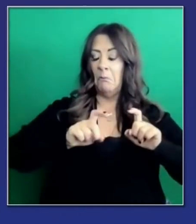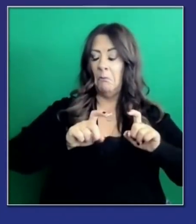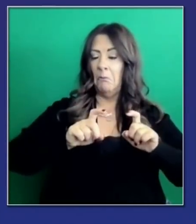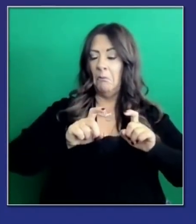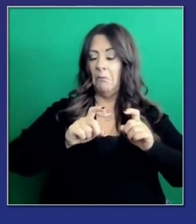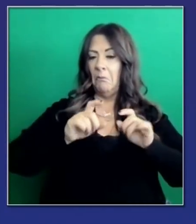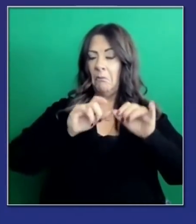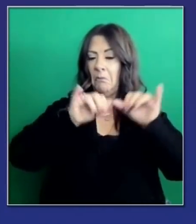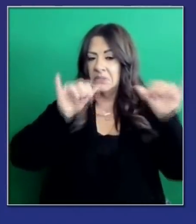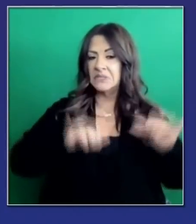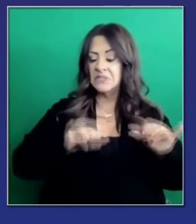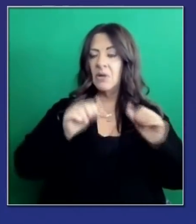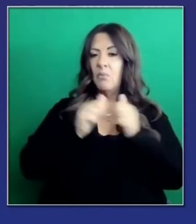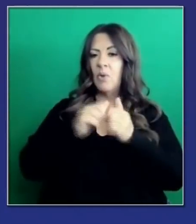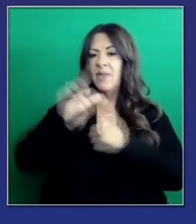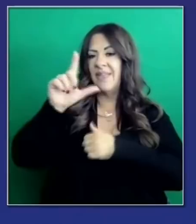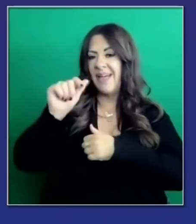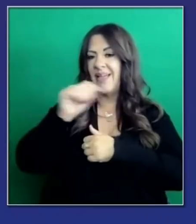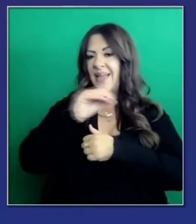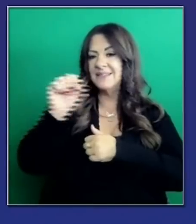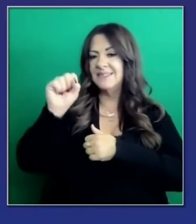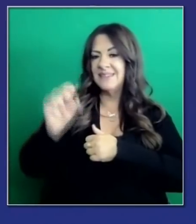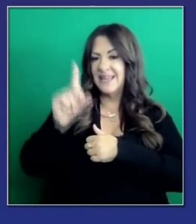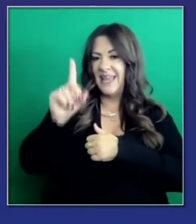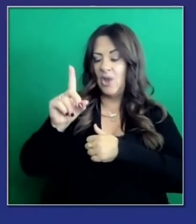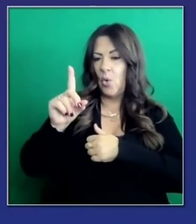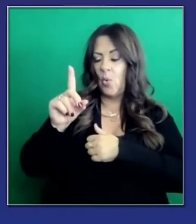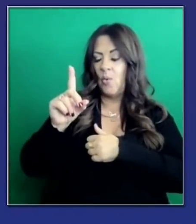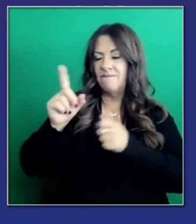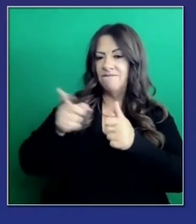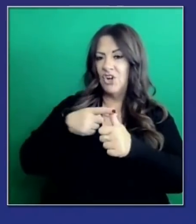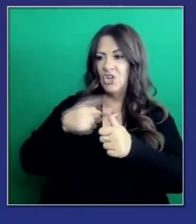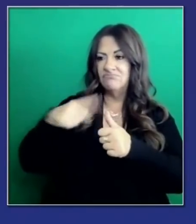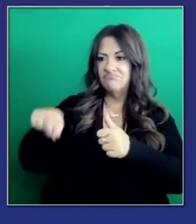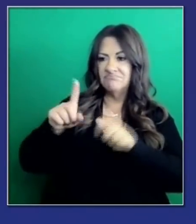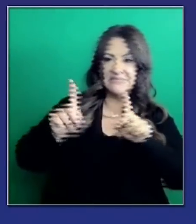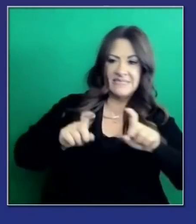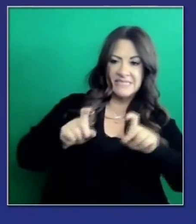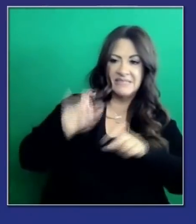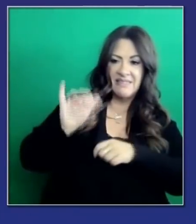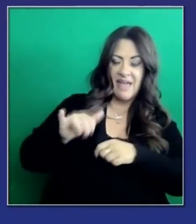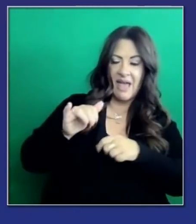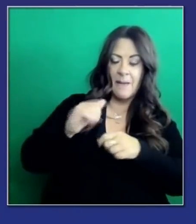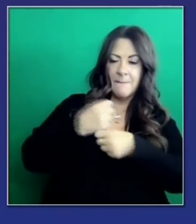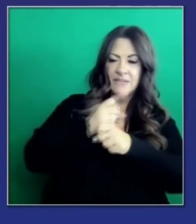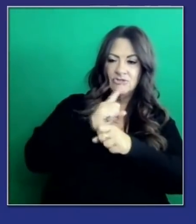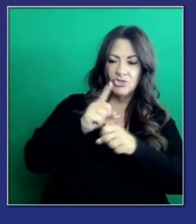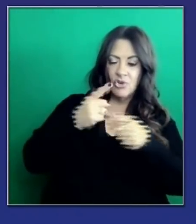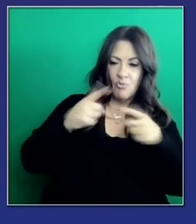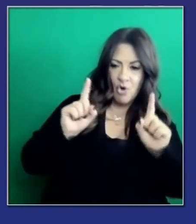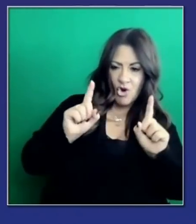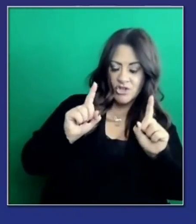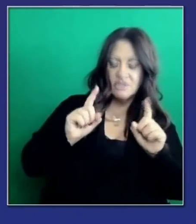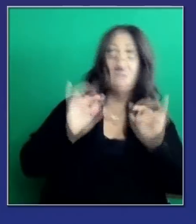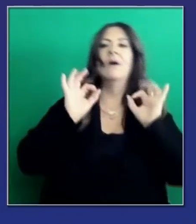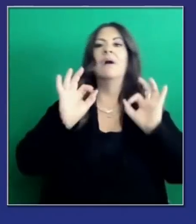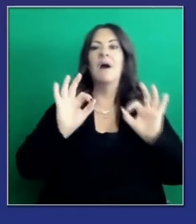WHICH IS A GREAT COMPANY. WE'VE GOT A PILOT UP AND RUNNING THE START OF THIS LAST WEEK IN L.A. AND SAN DIEGO. THEY STARTED ALLOWING